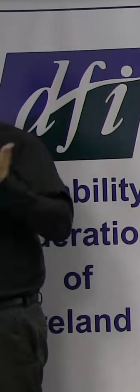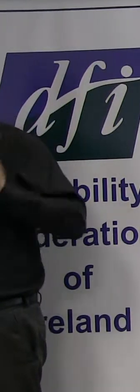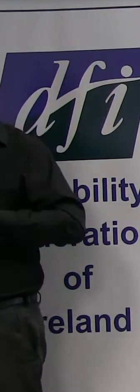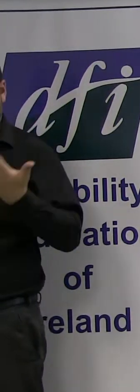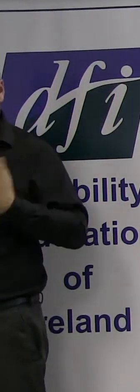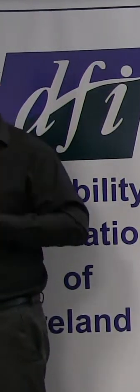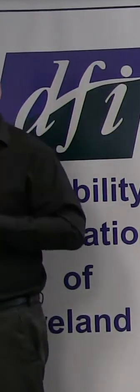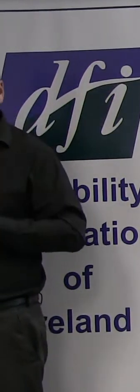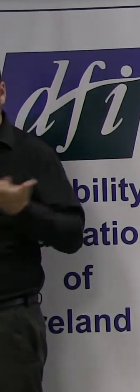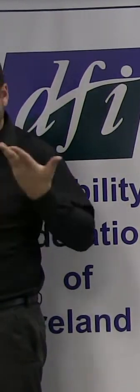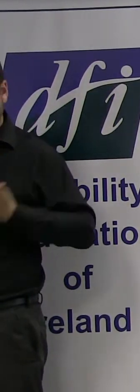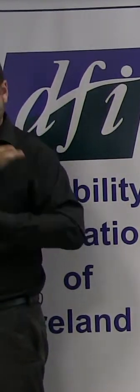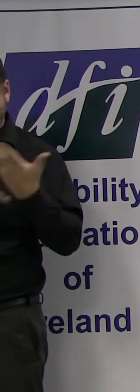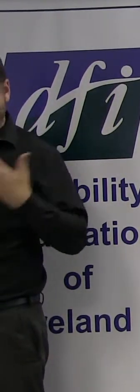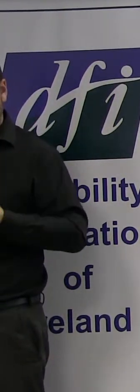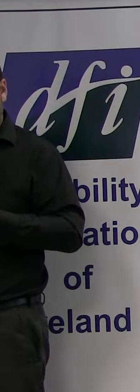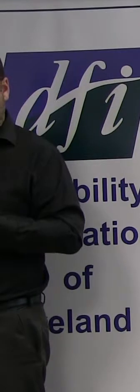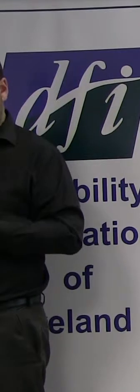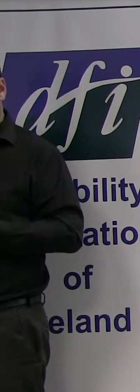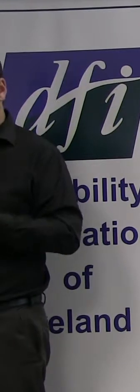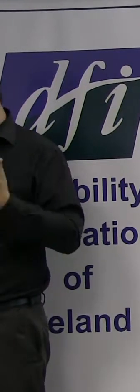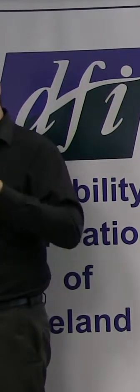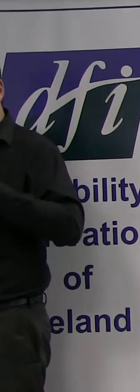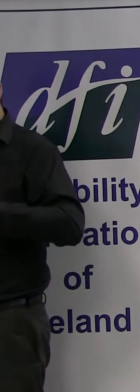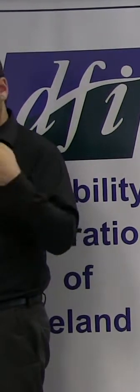at climate registry and then that person can then appealed absolutely charges